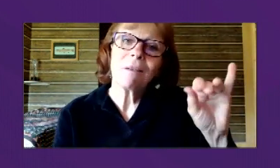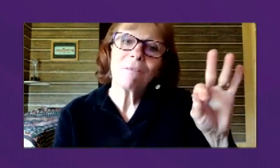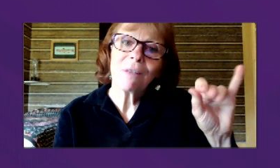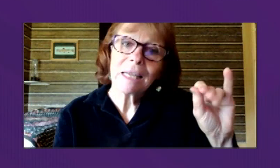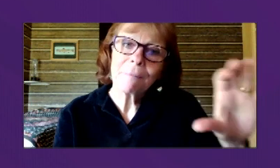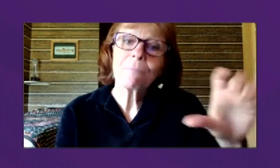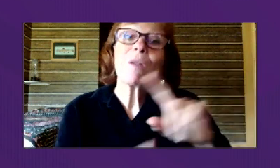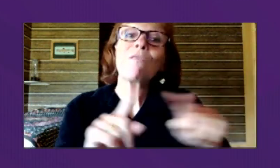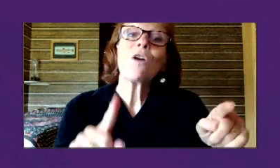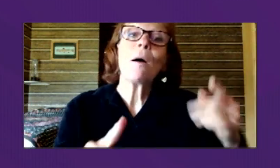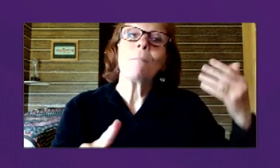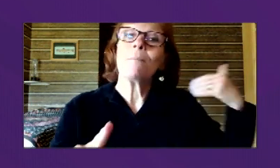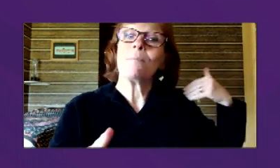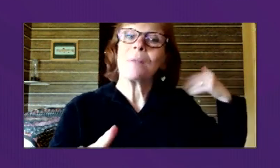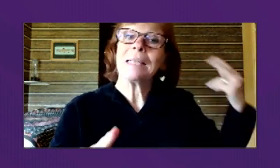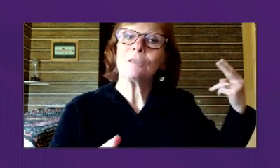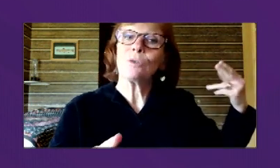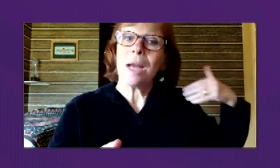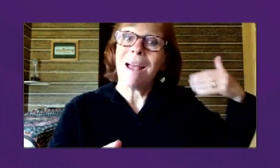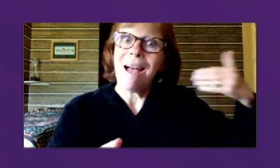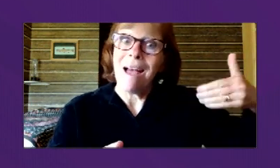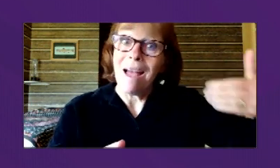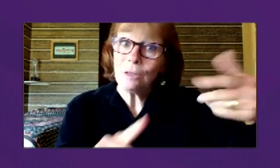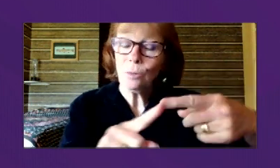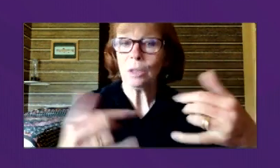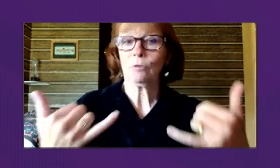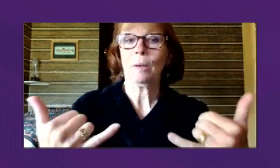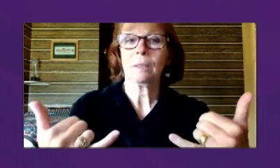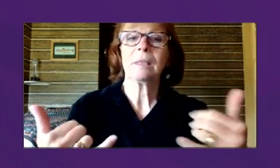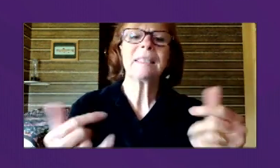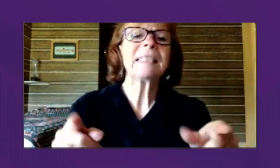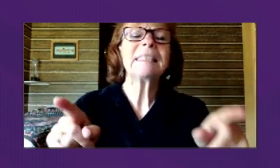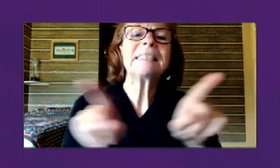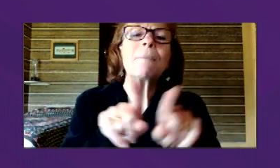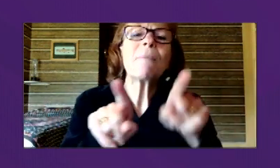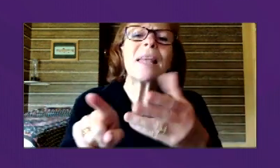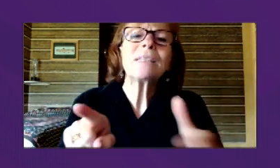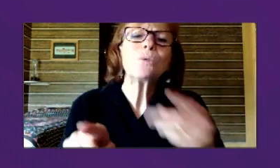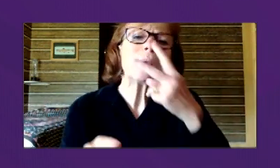contemporary, like the object that you see photographed here. This object is currently